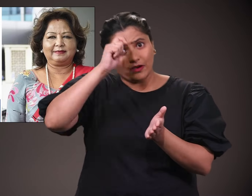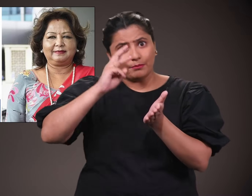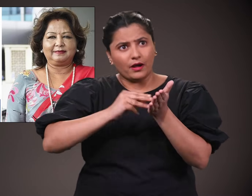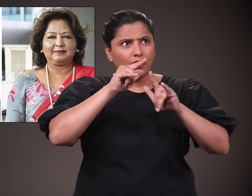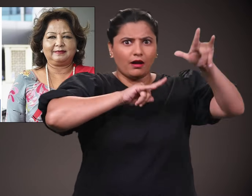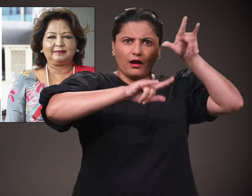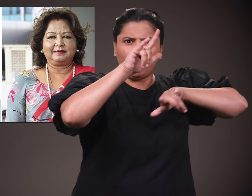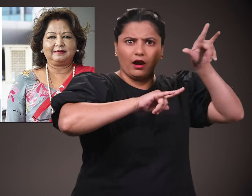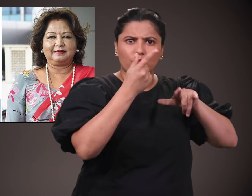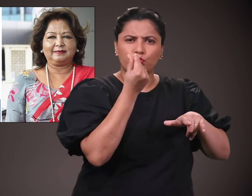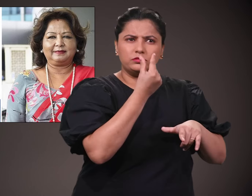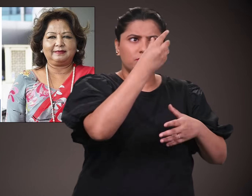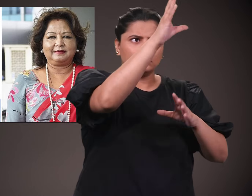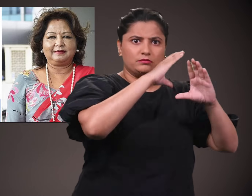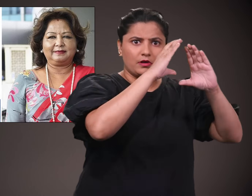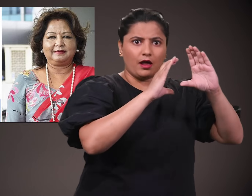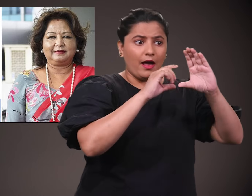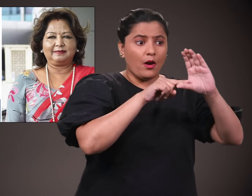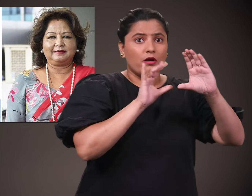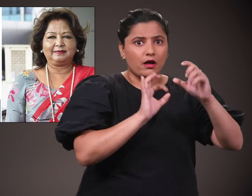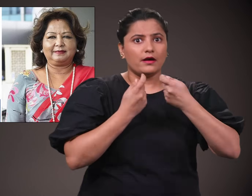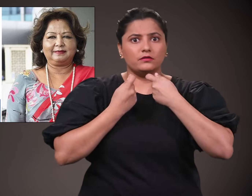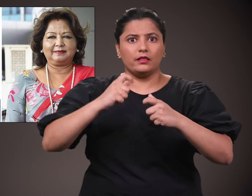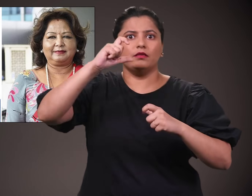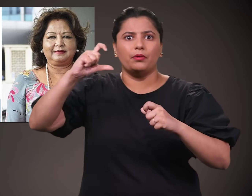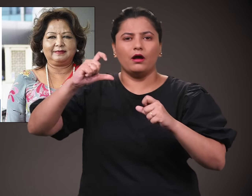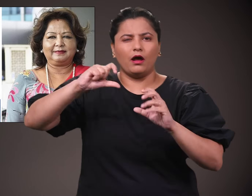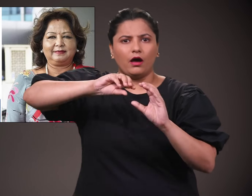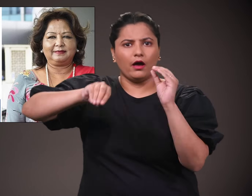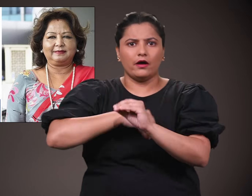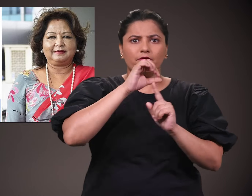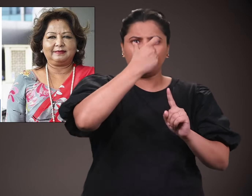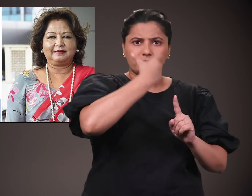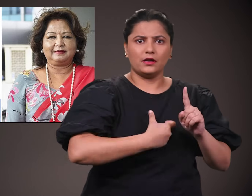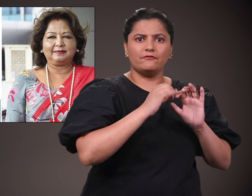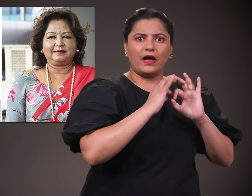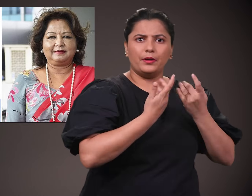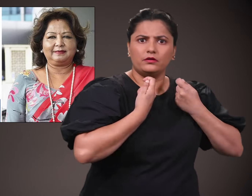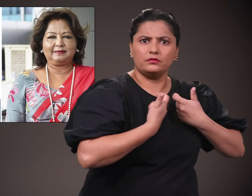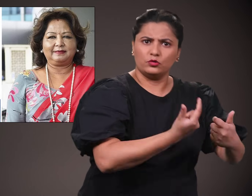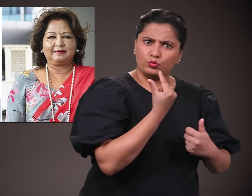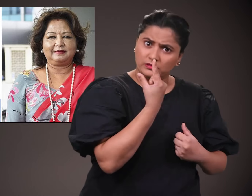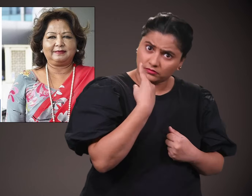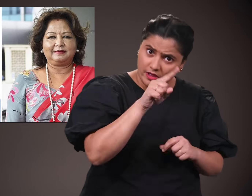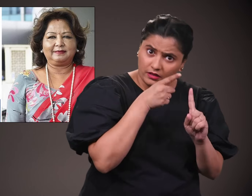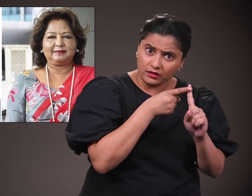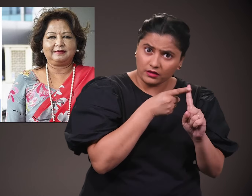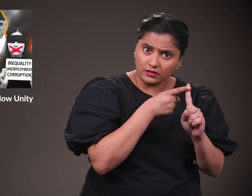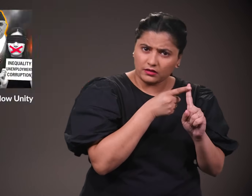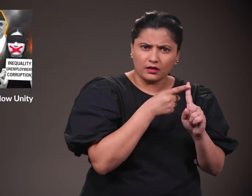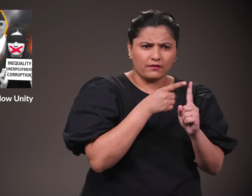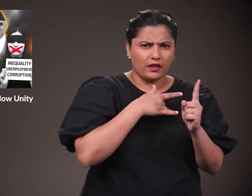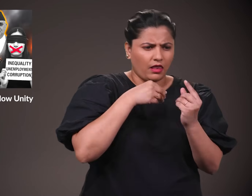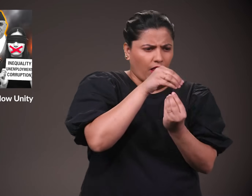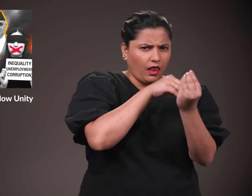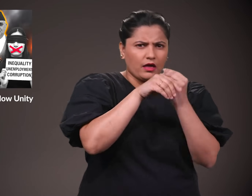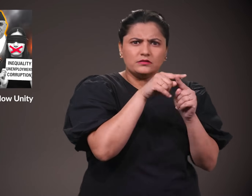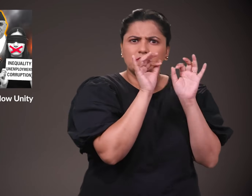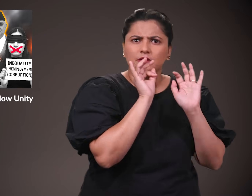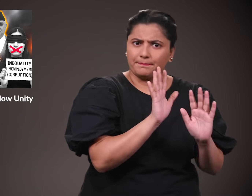She's accused of diverting funds for family gain instead of national development, indicating serious irregularities.